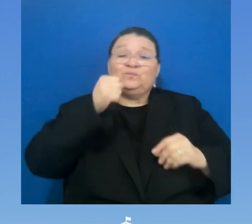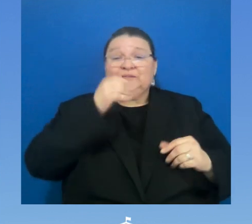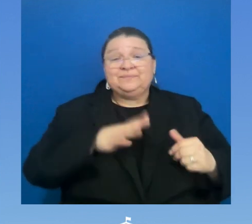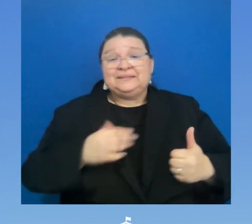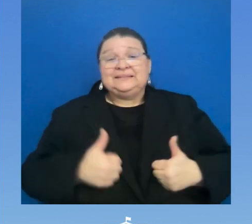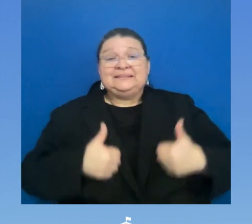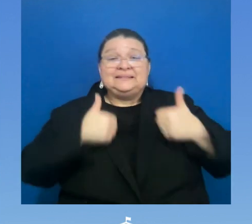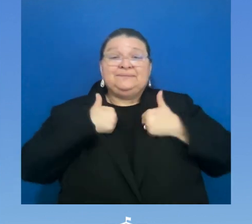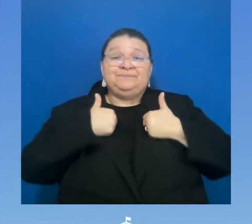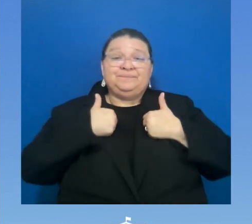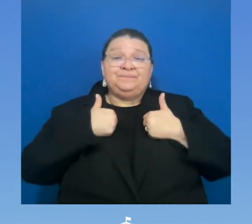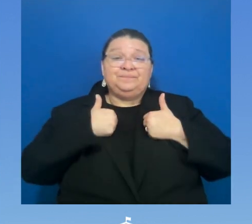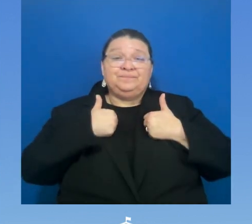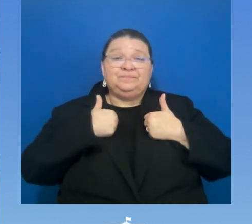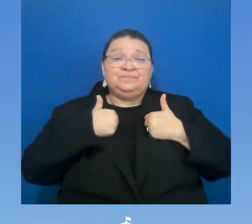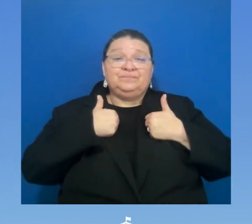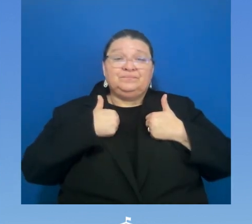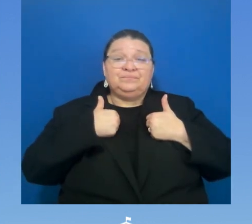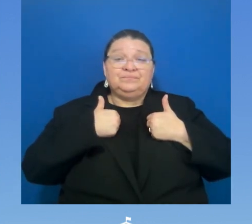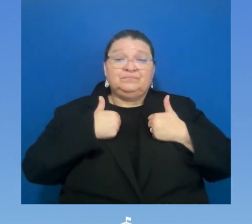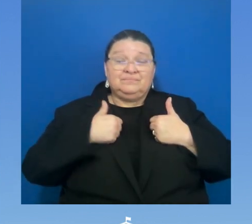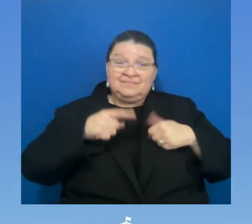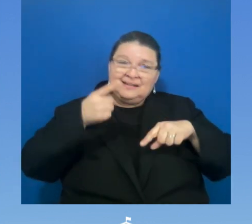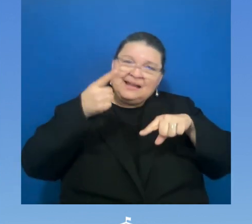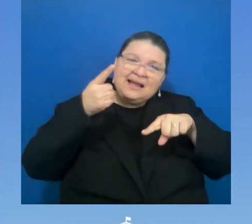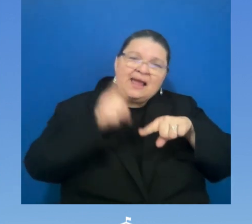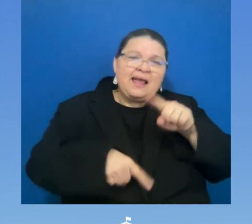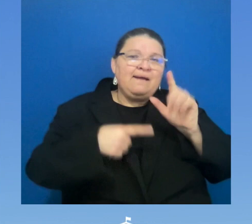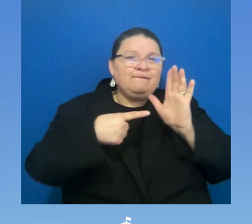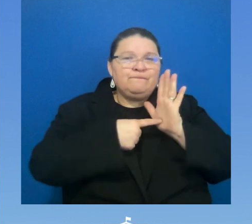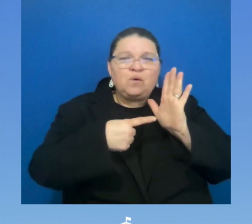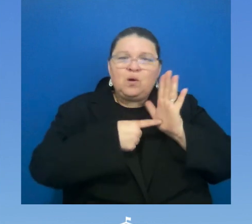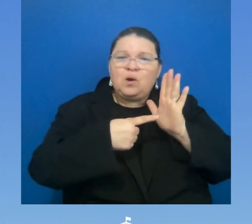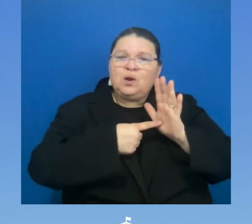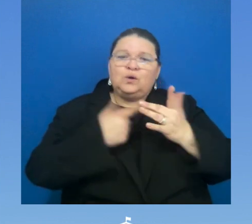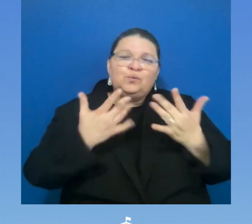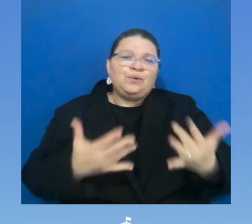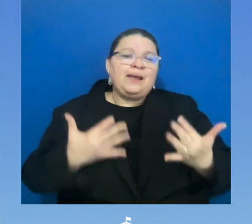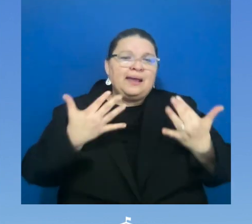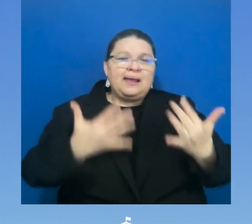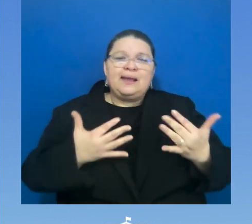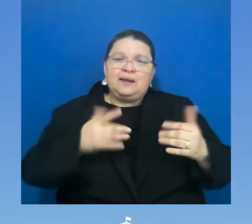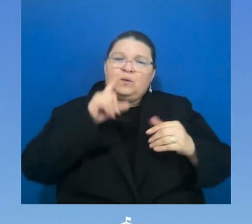to wait one more minute for this agenda to pass. Thank you.